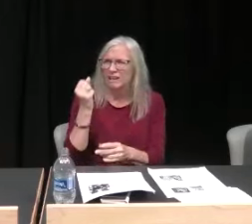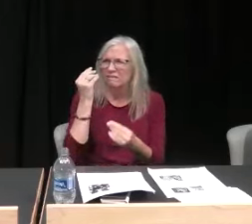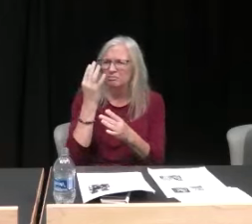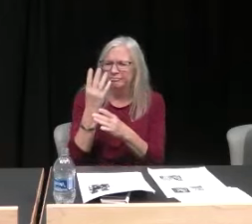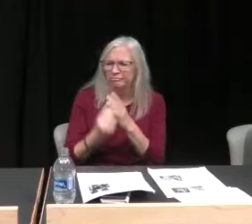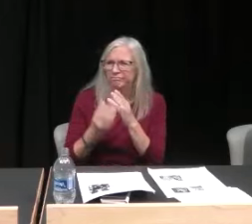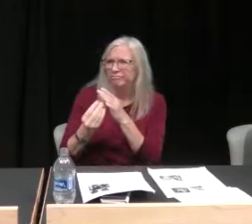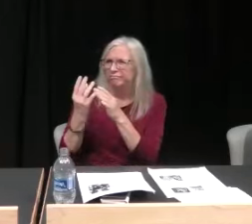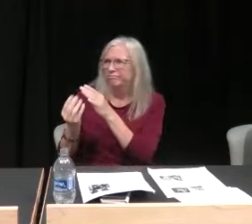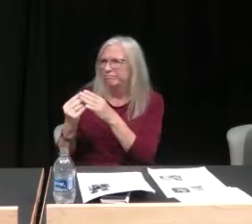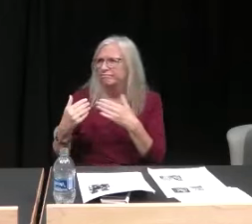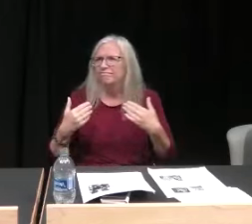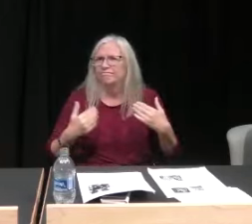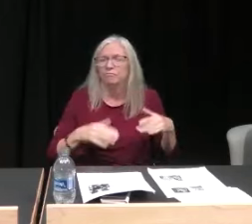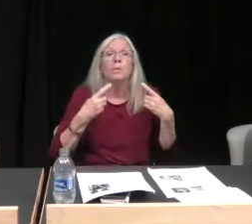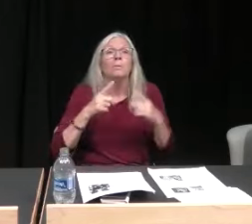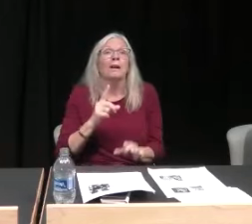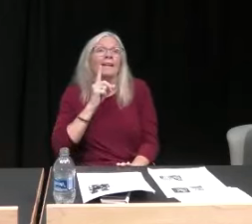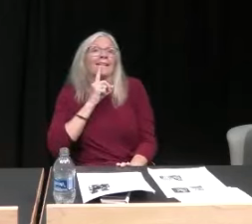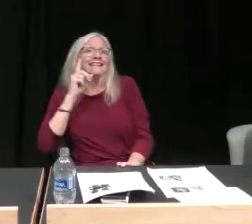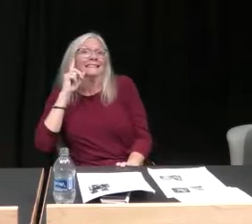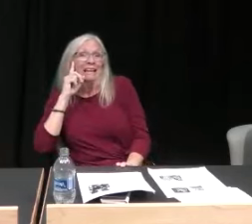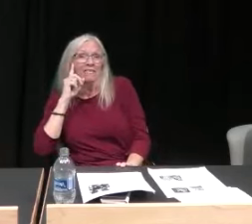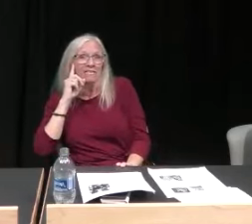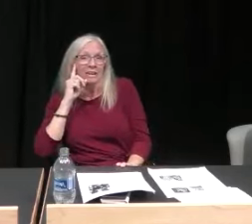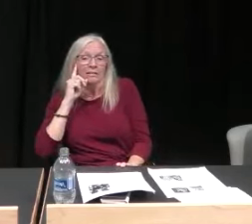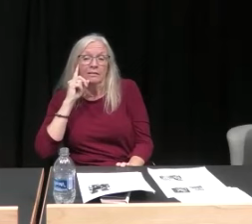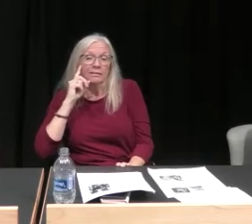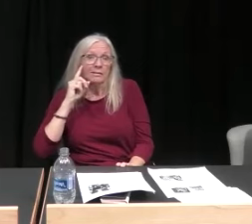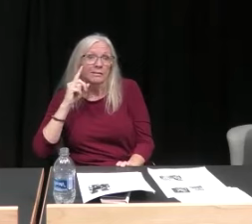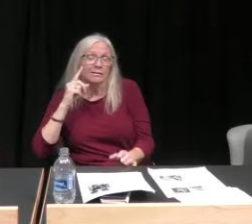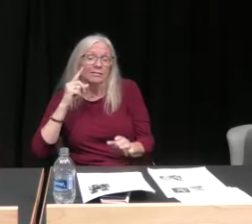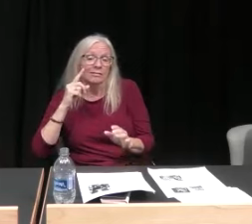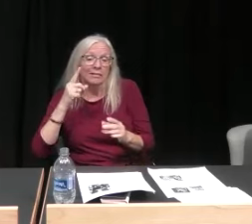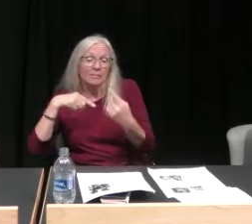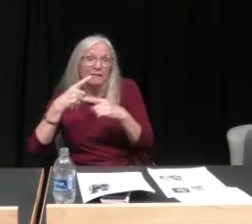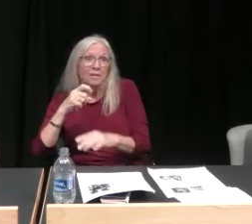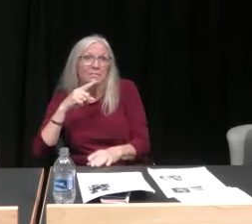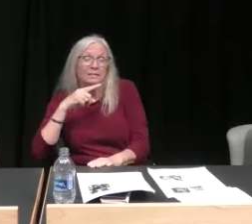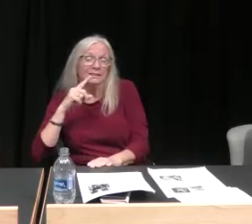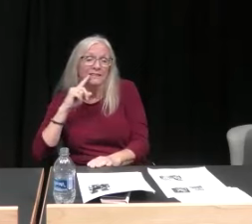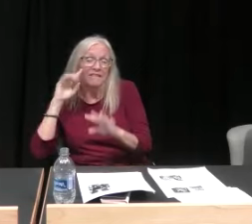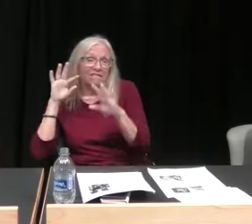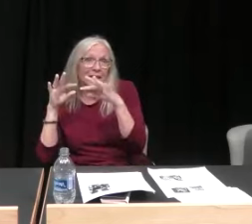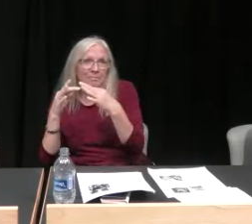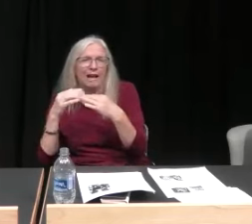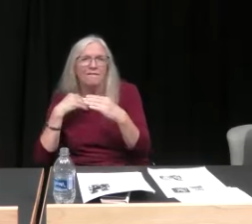that that information Gap occurred in my life that wasn't there for my sister because she had access